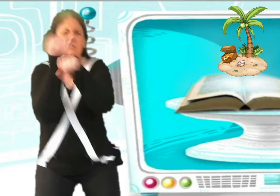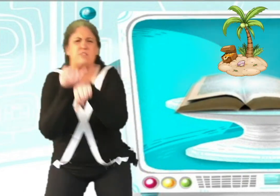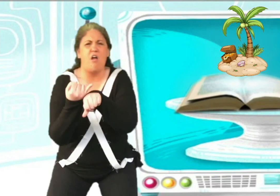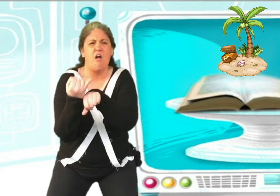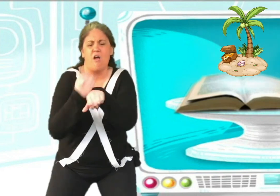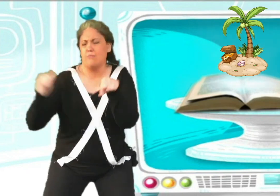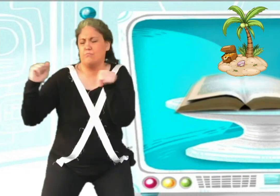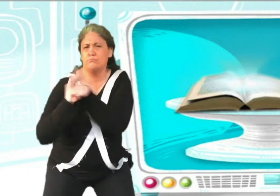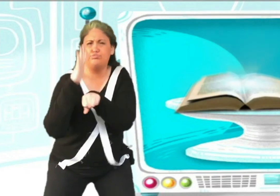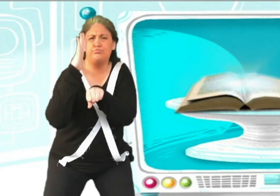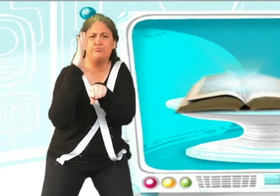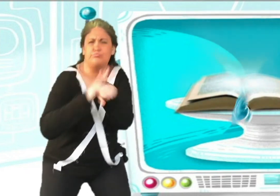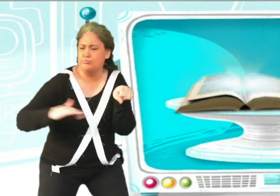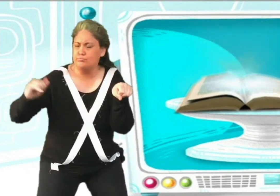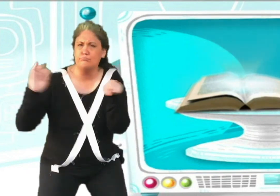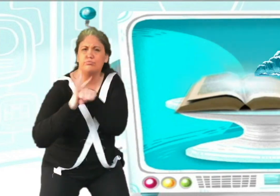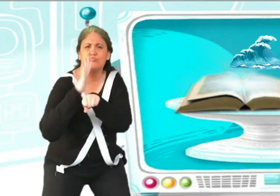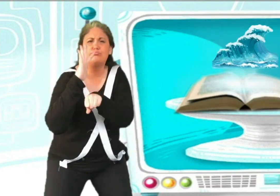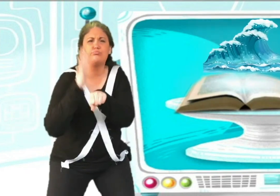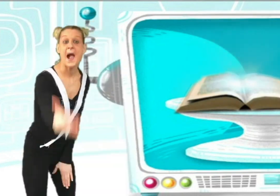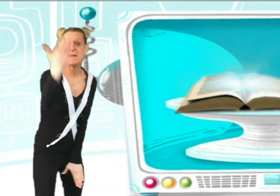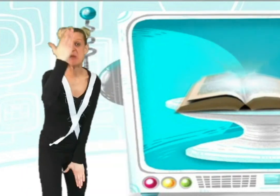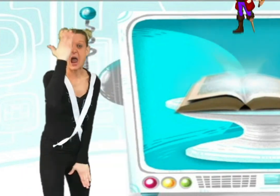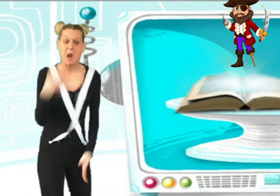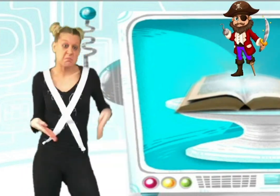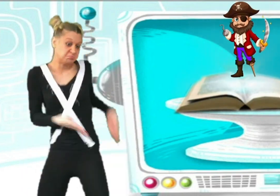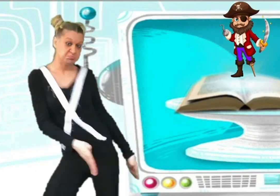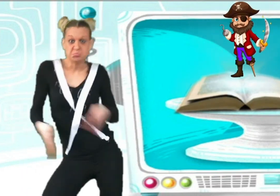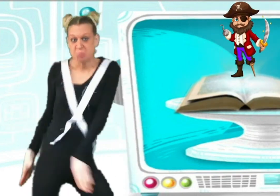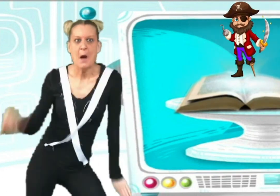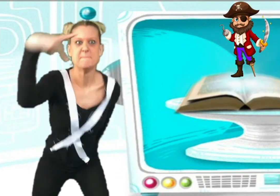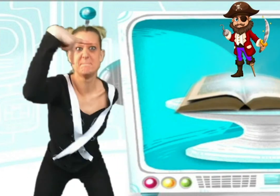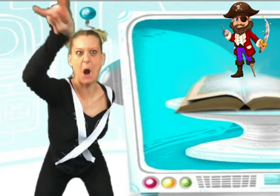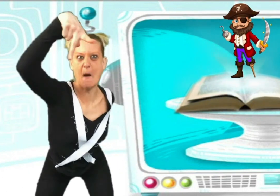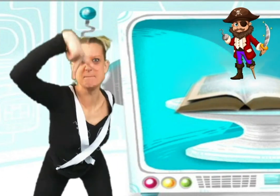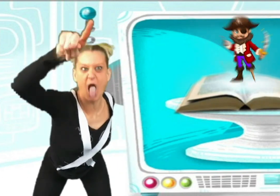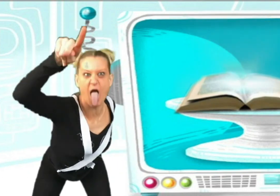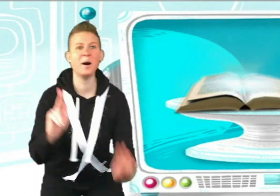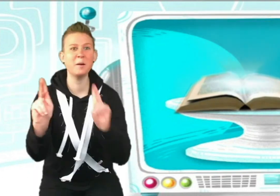And treasure isles, and distant shores And pirates wearing purple pants,